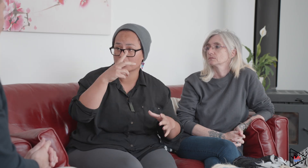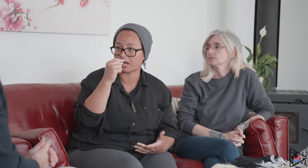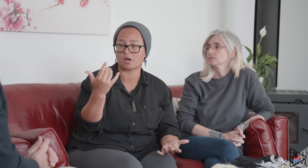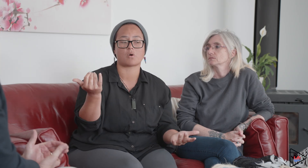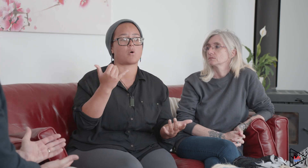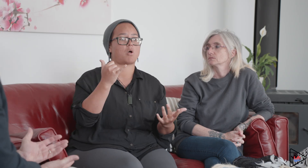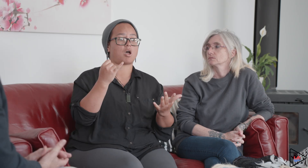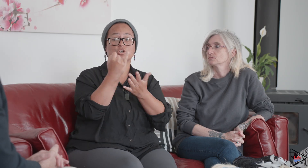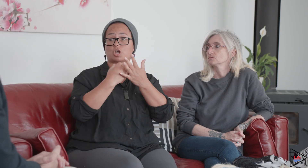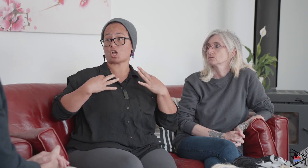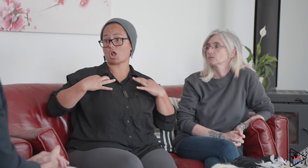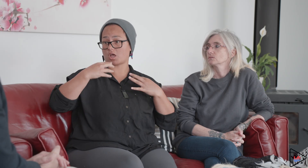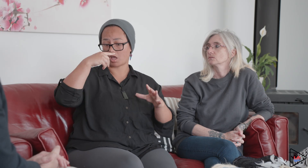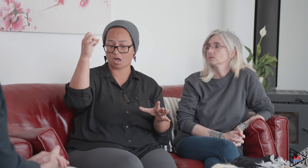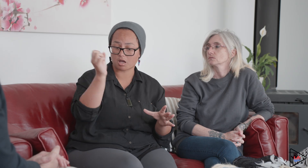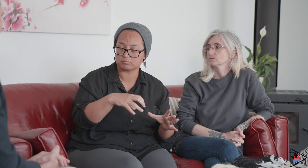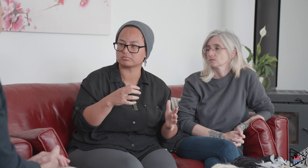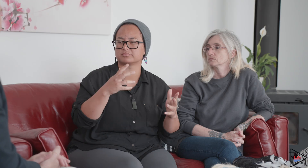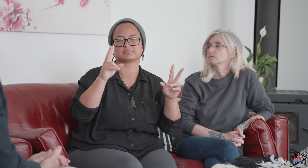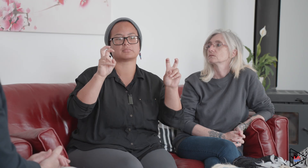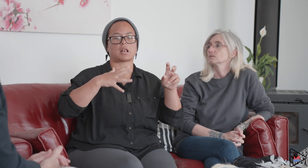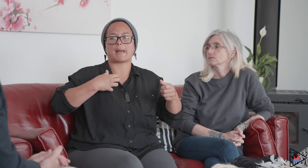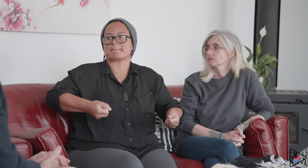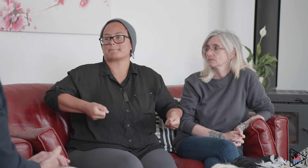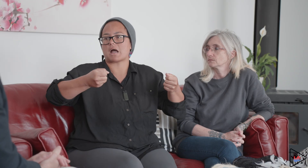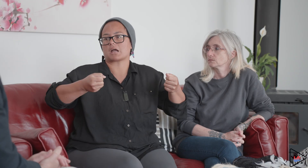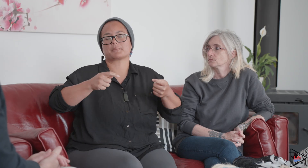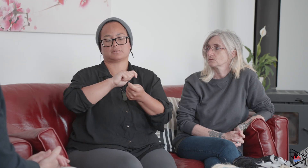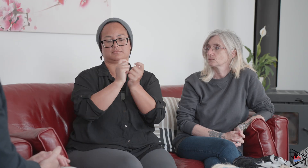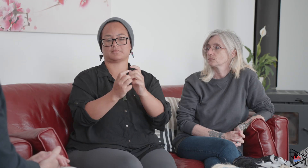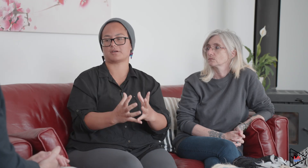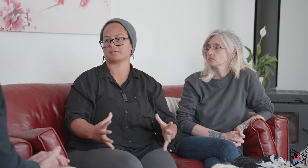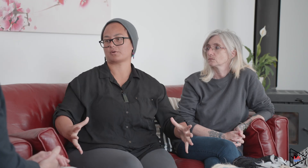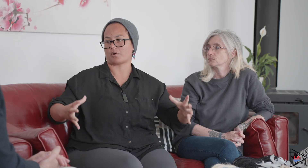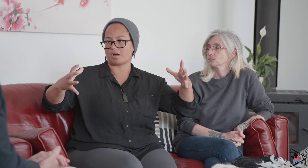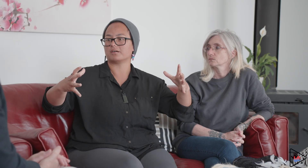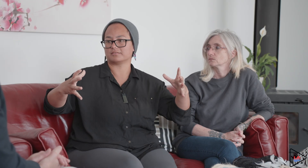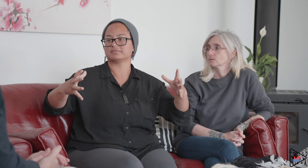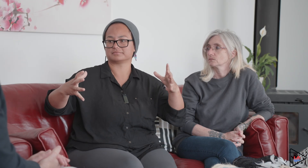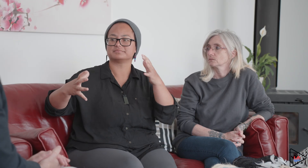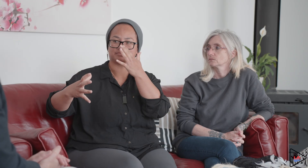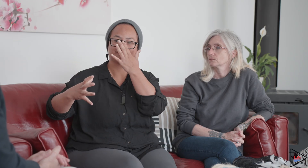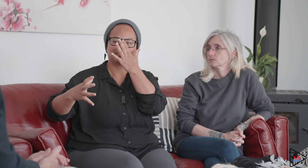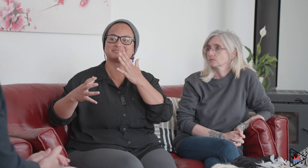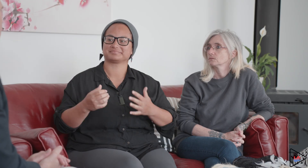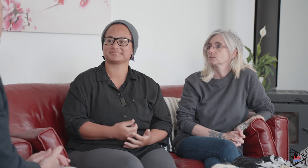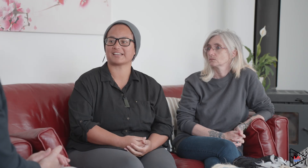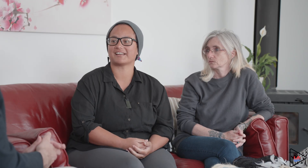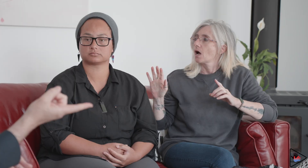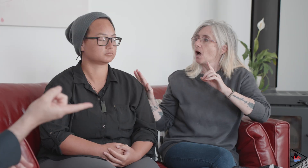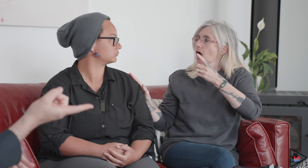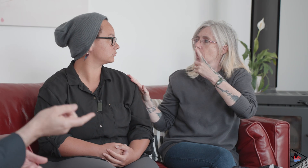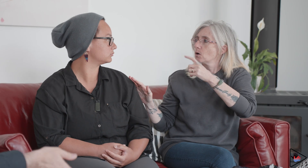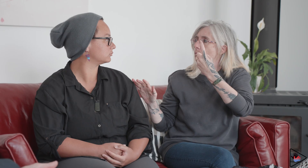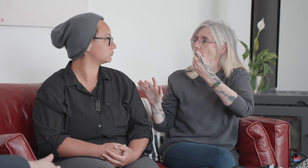if you wanted to or dirty clothes. So it's really like a basket but it's called a noho